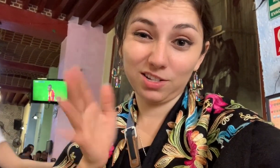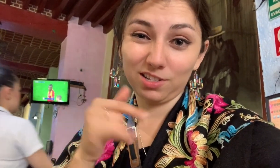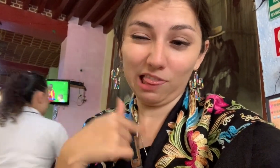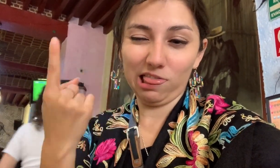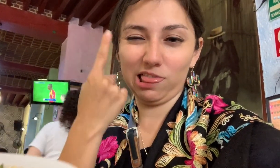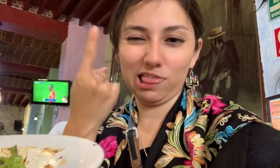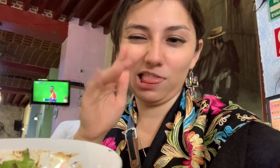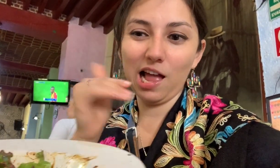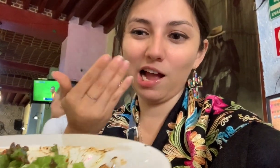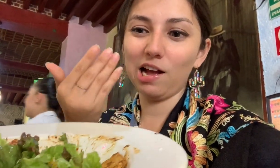Right. I wondered how -